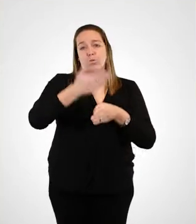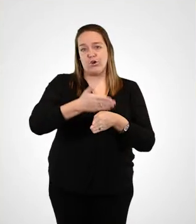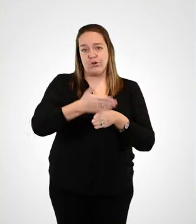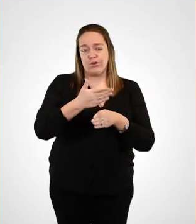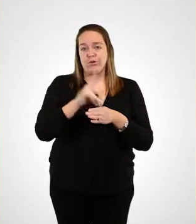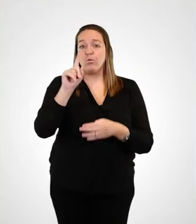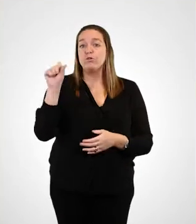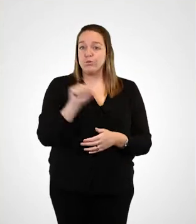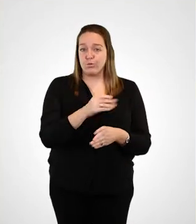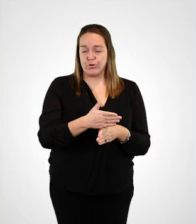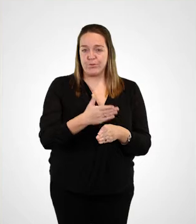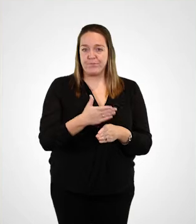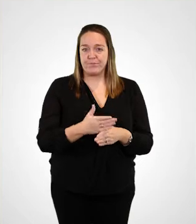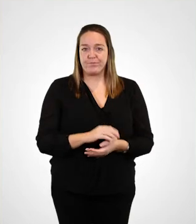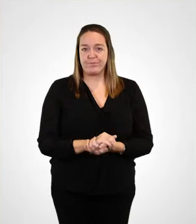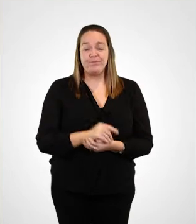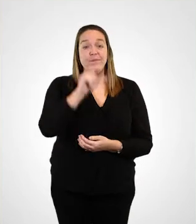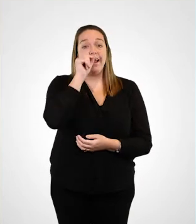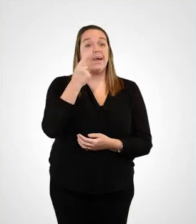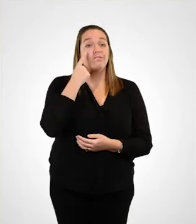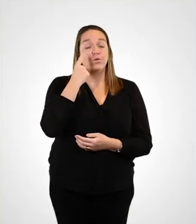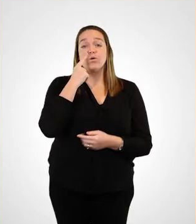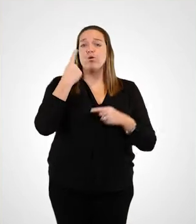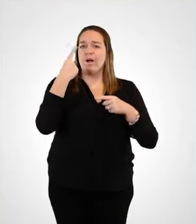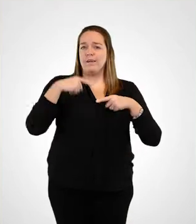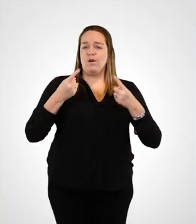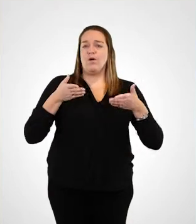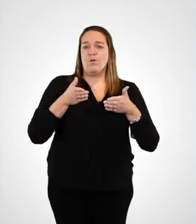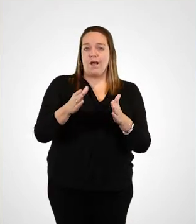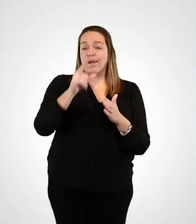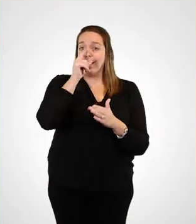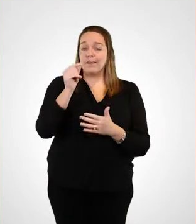or hearing aid is working as it should be. So you can take a look at one of the ways